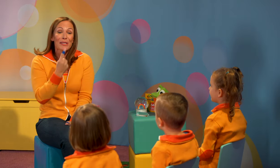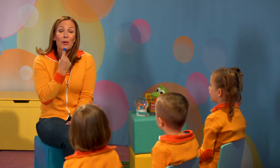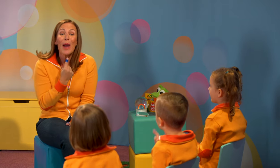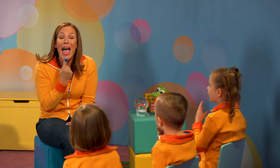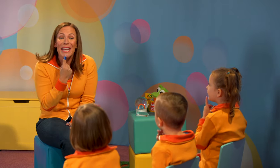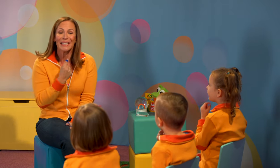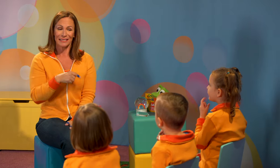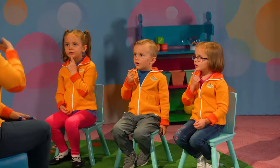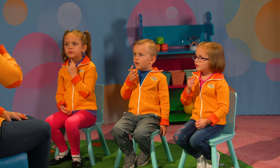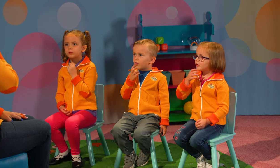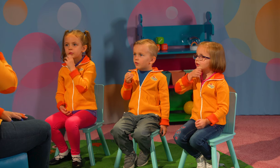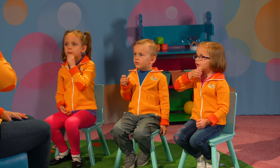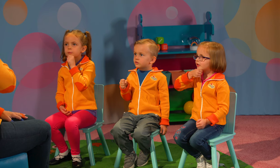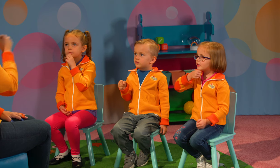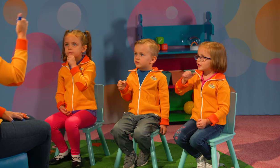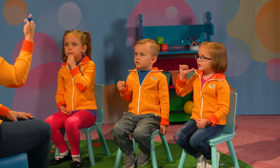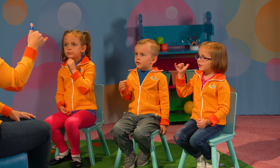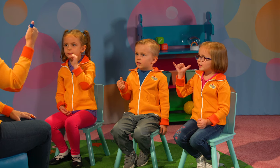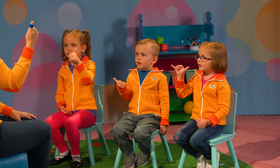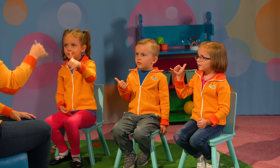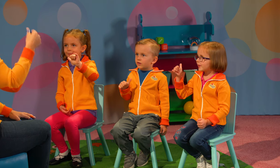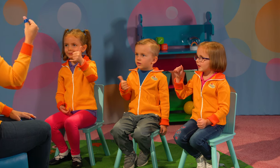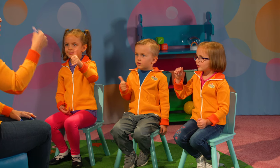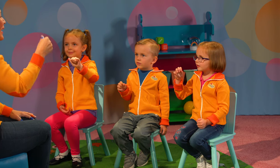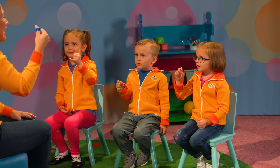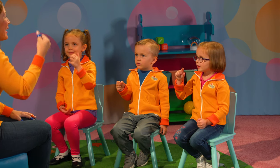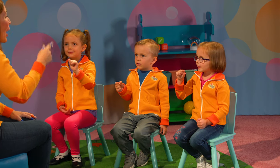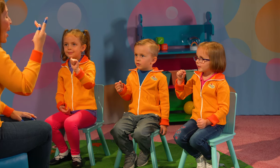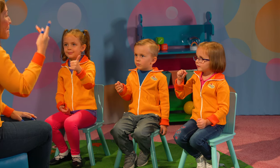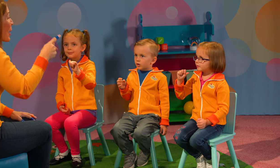There's red, orange, yellow, green, purple, and blue.